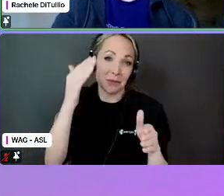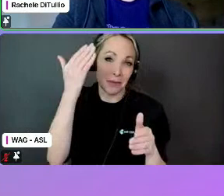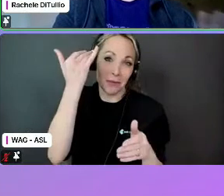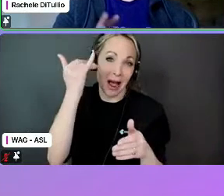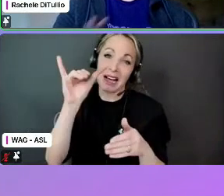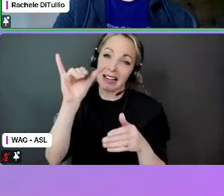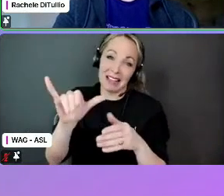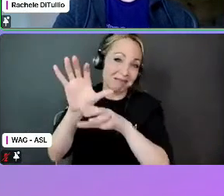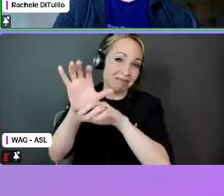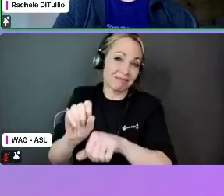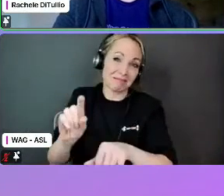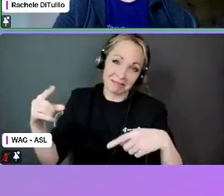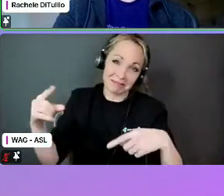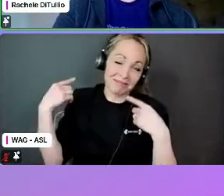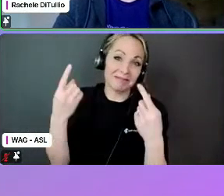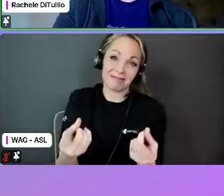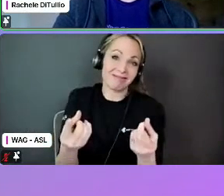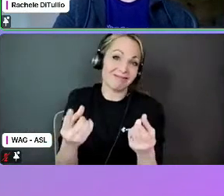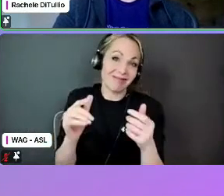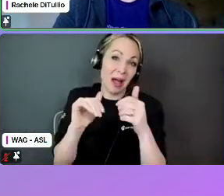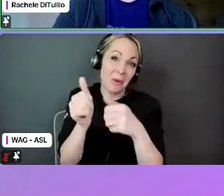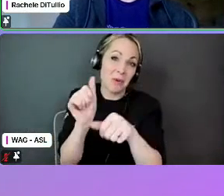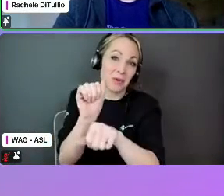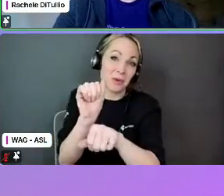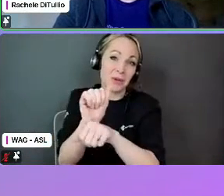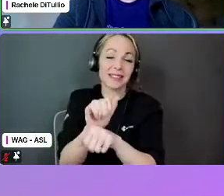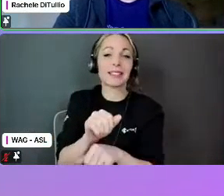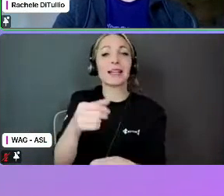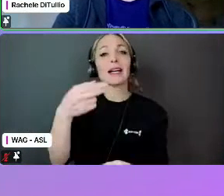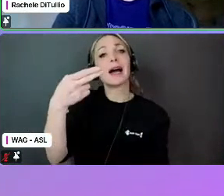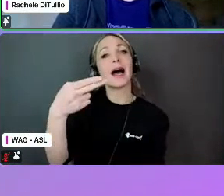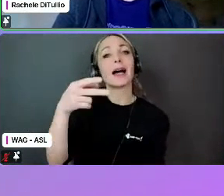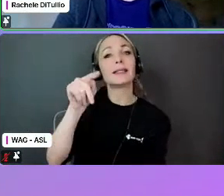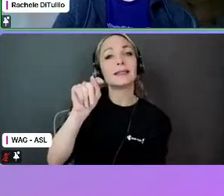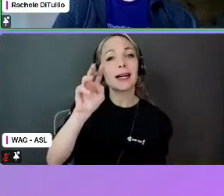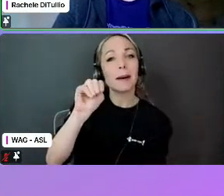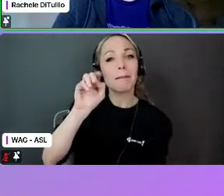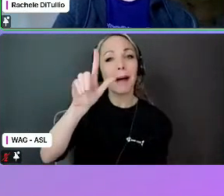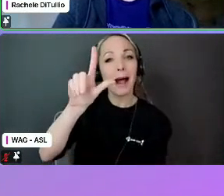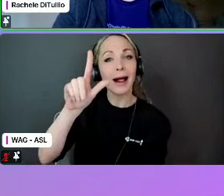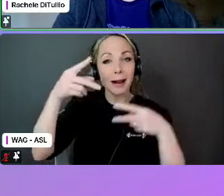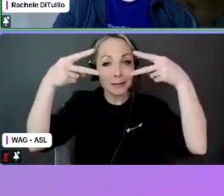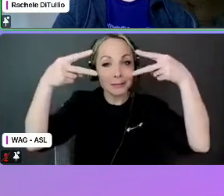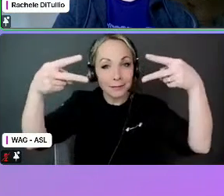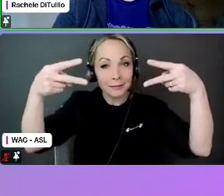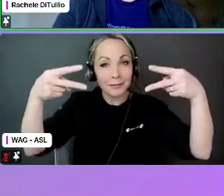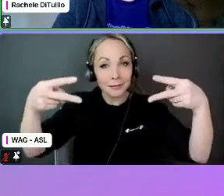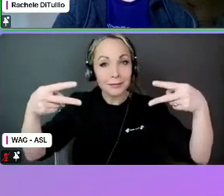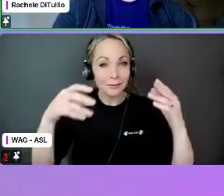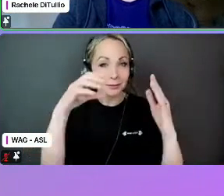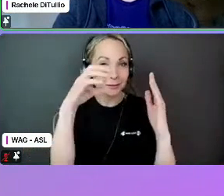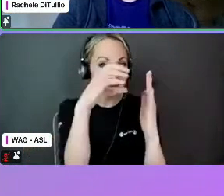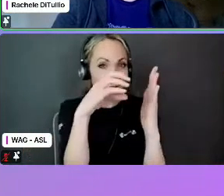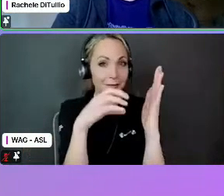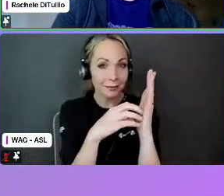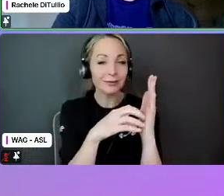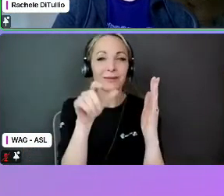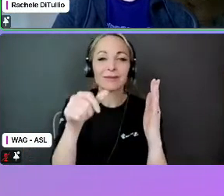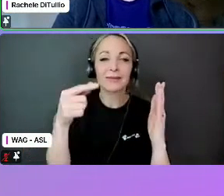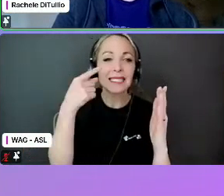just convention. I don't know how that started, probably just because things are left aligned, but as we mark that a